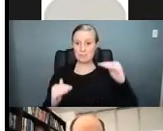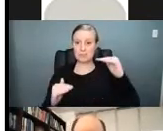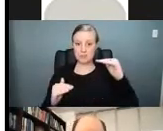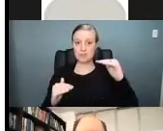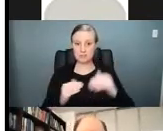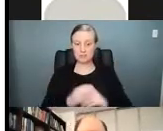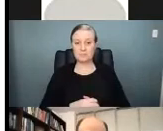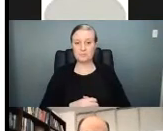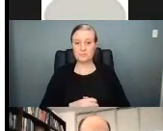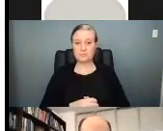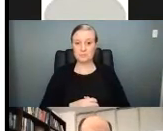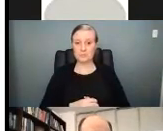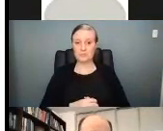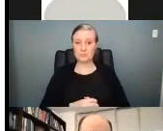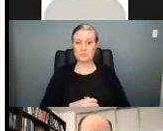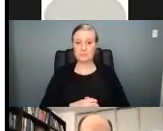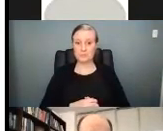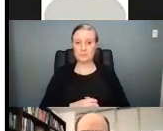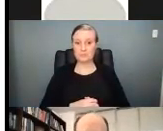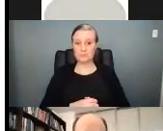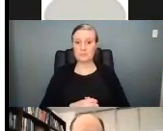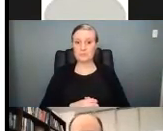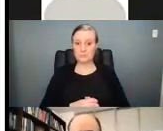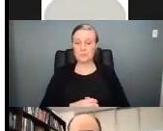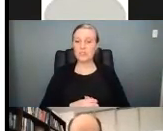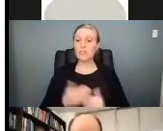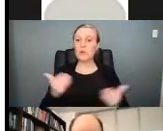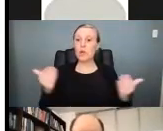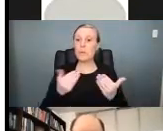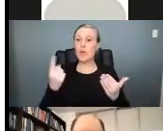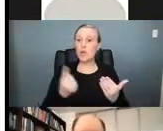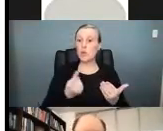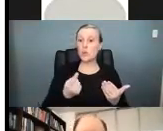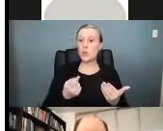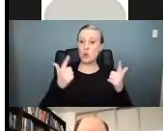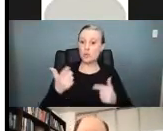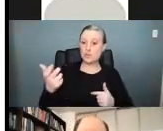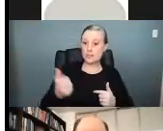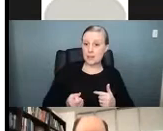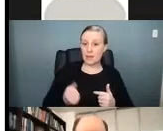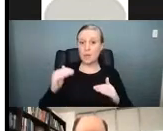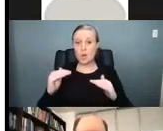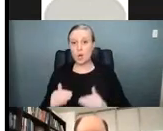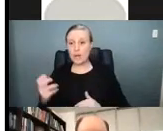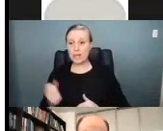difference between those in the lowest and highest income quintiles. 33 points difference